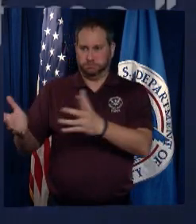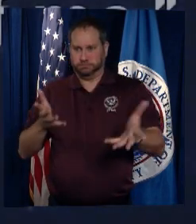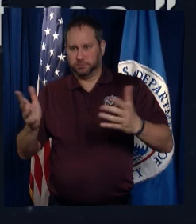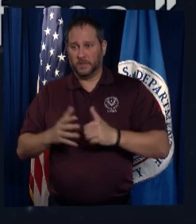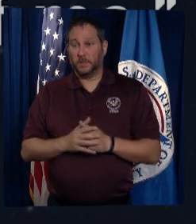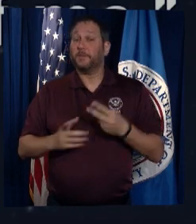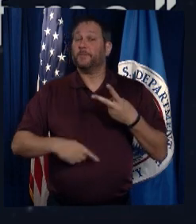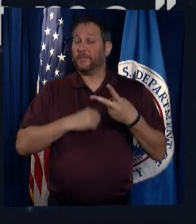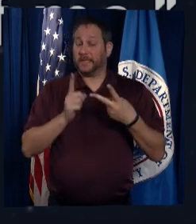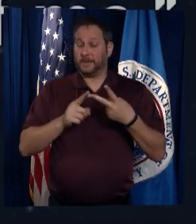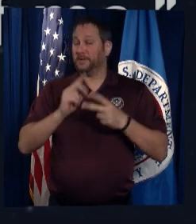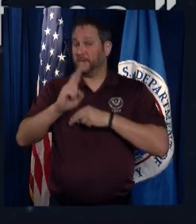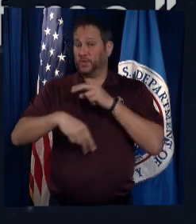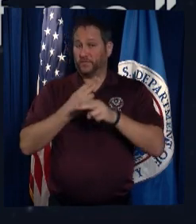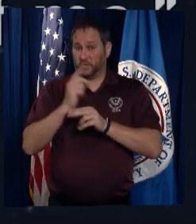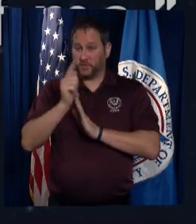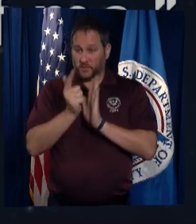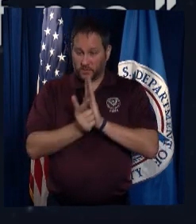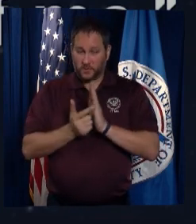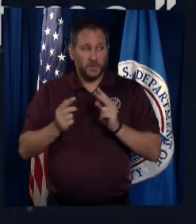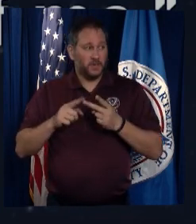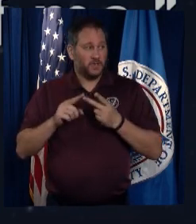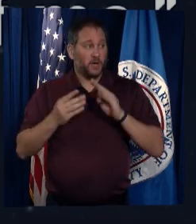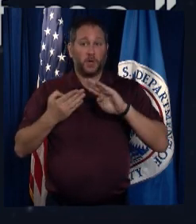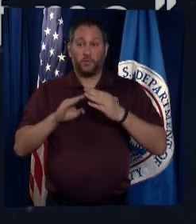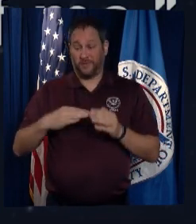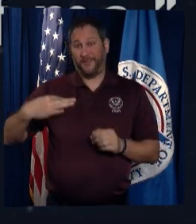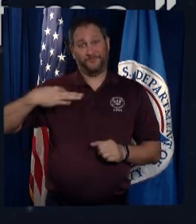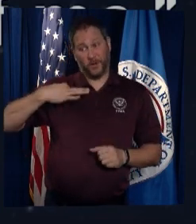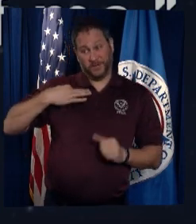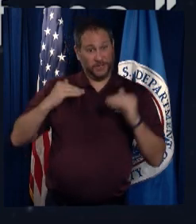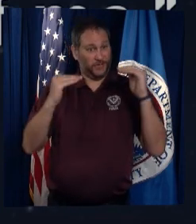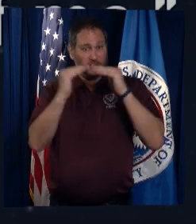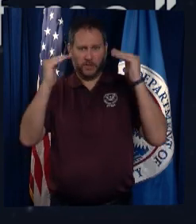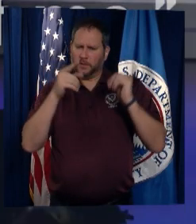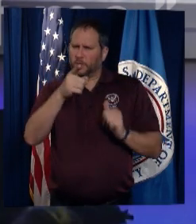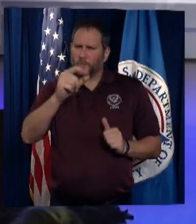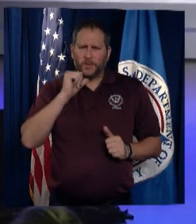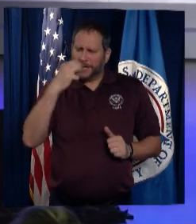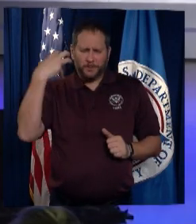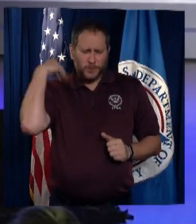you nor anyone else may be as in charge as you've been trained to believe. For